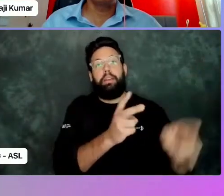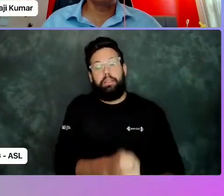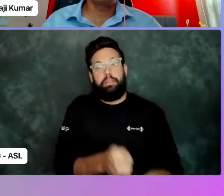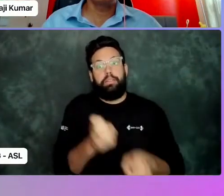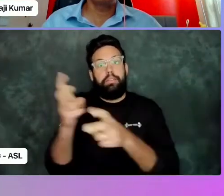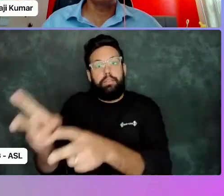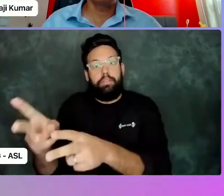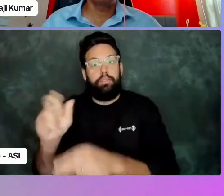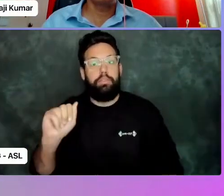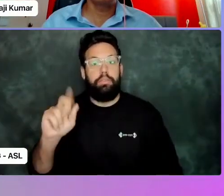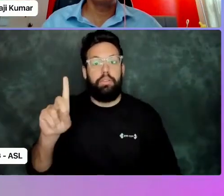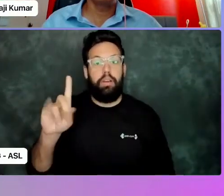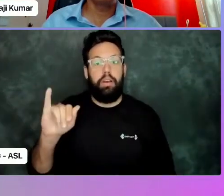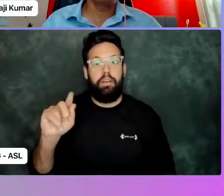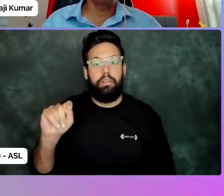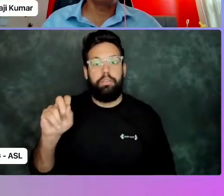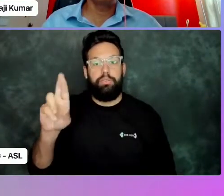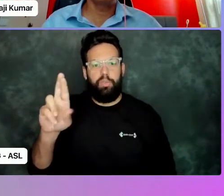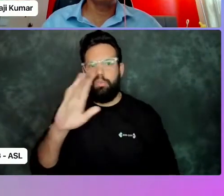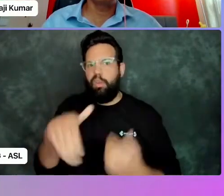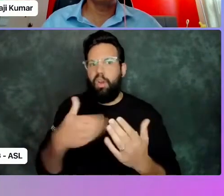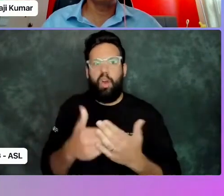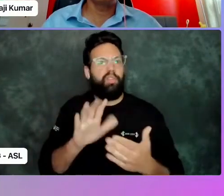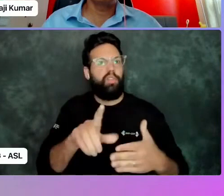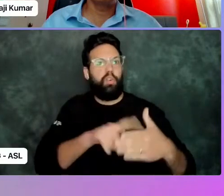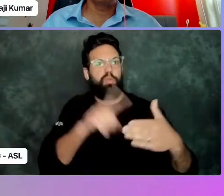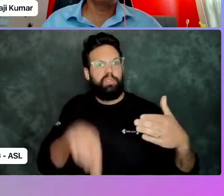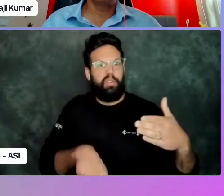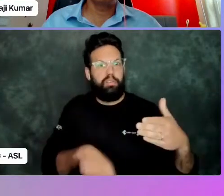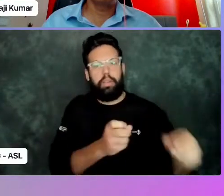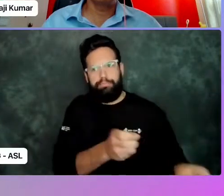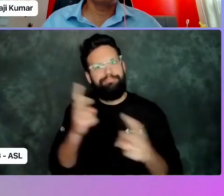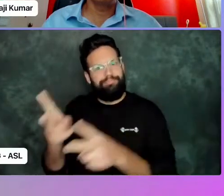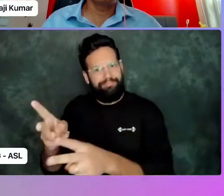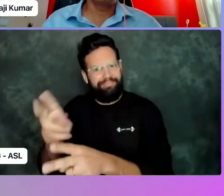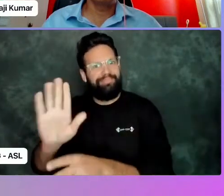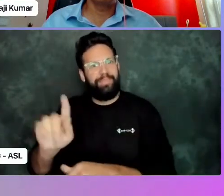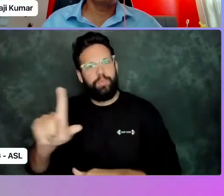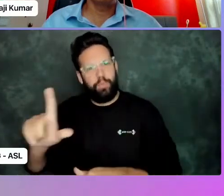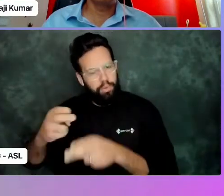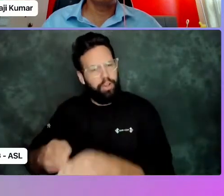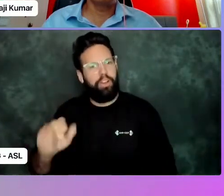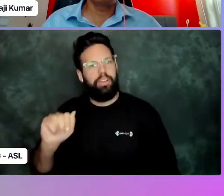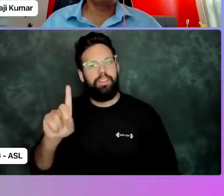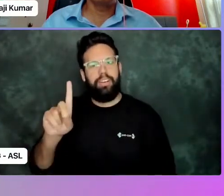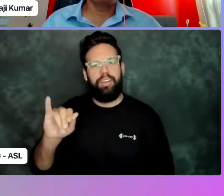all of your accessibility testing results into Auditor. So it's as easy as that.